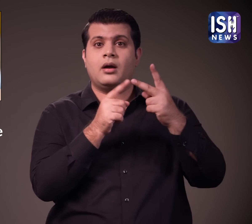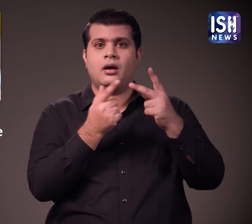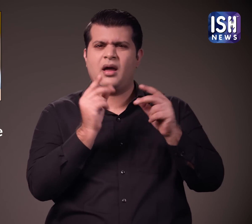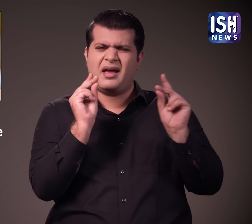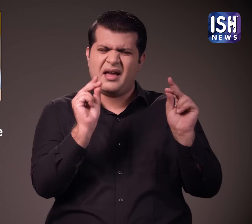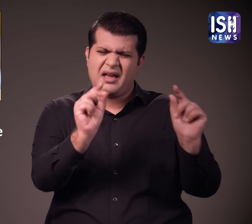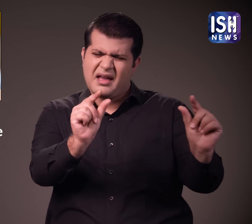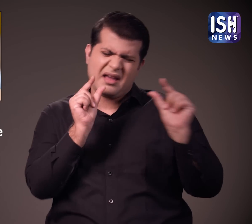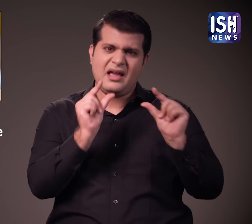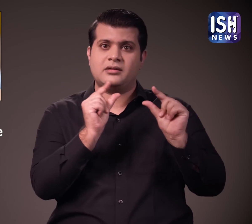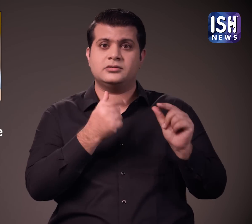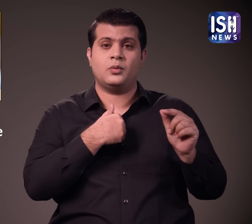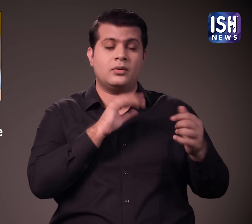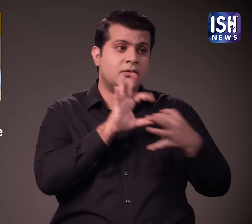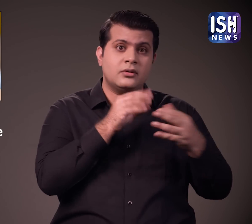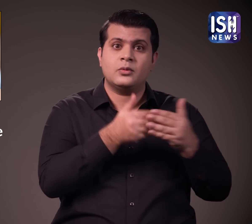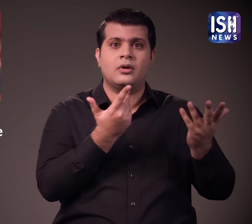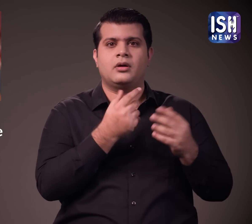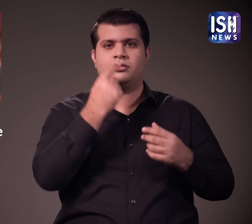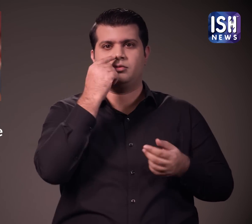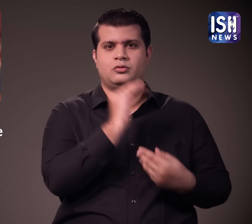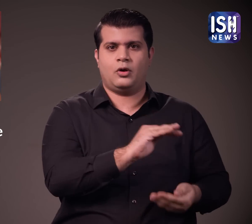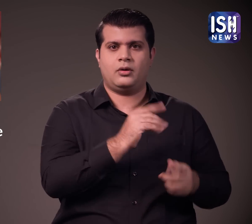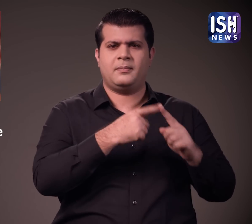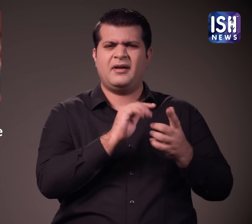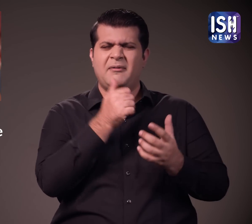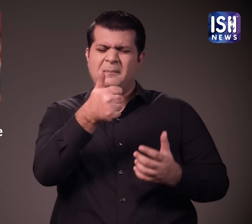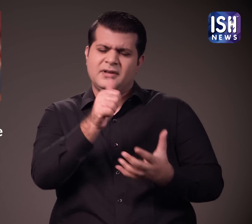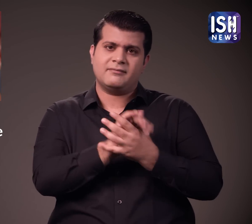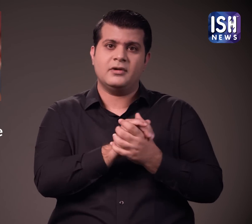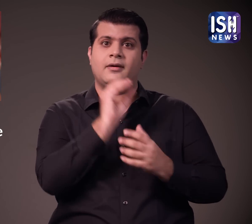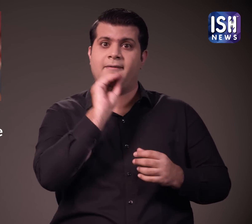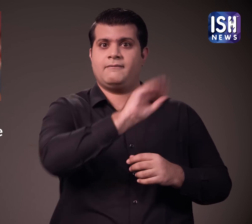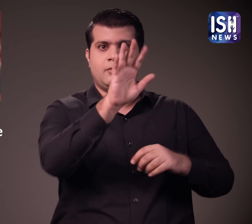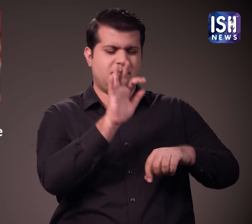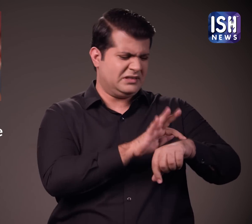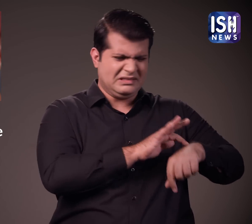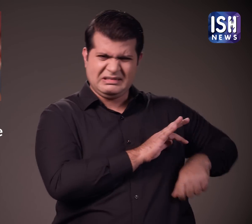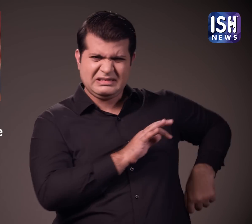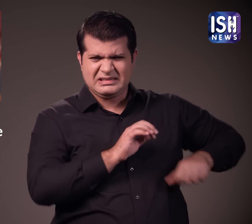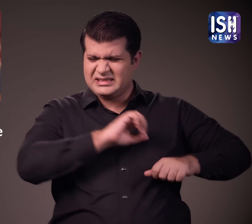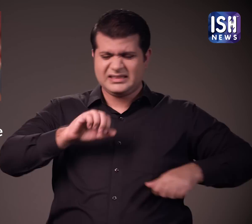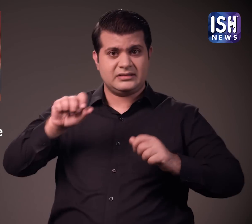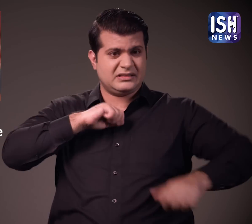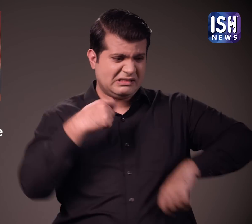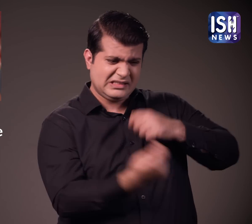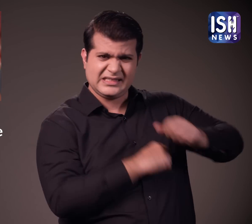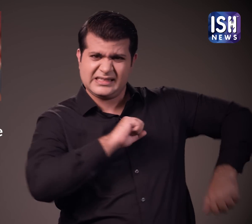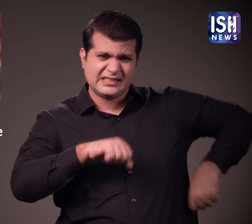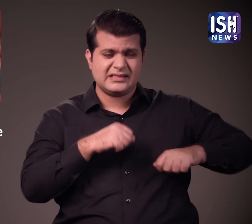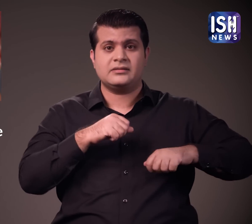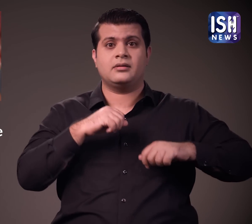and sent an emergency notification to her daughter and best friend.